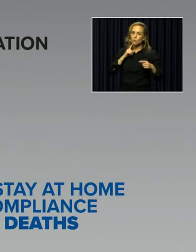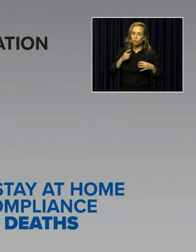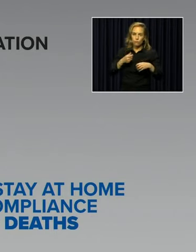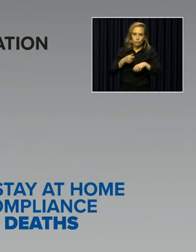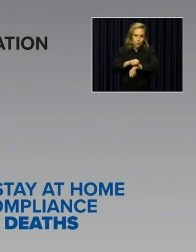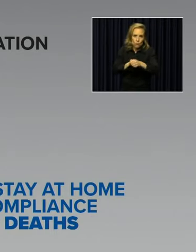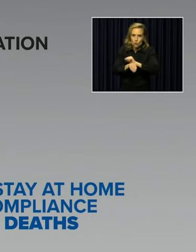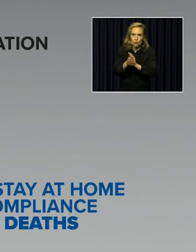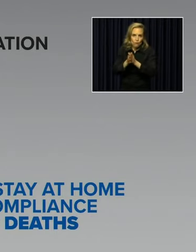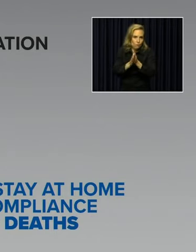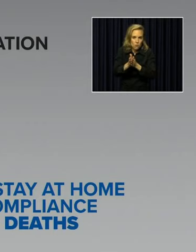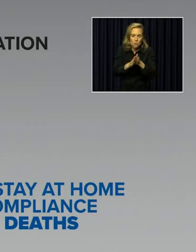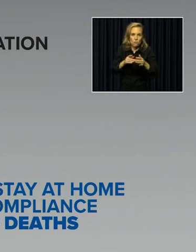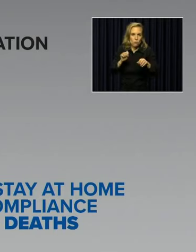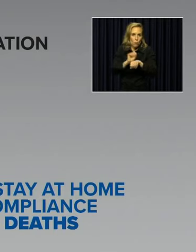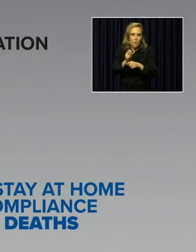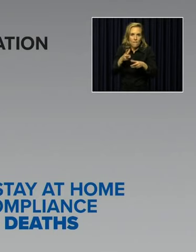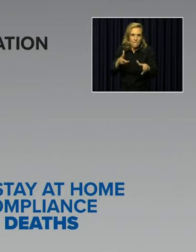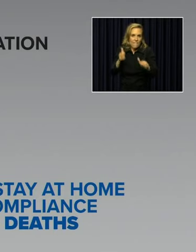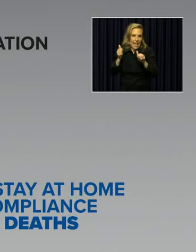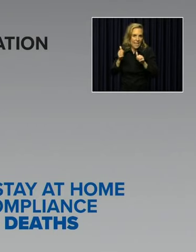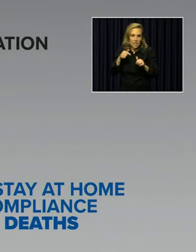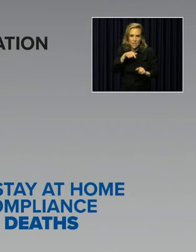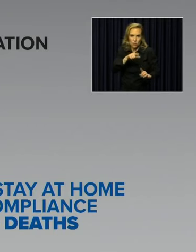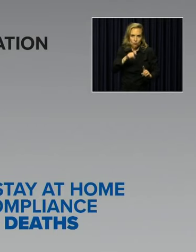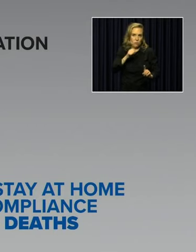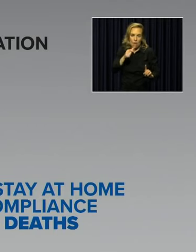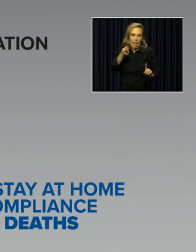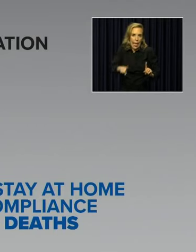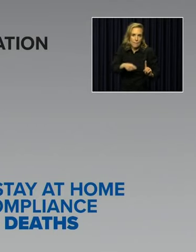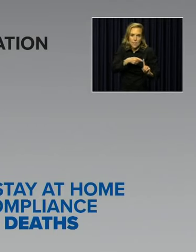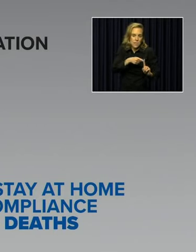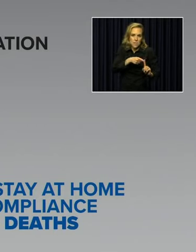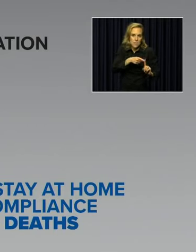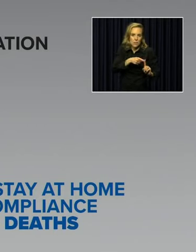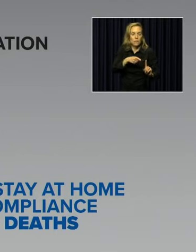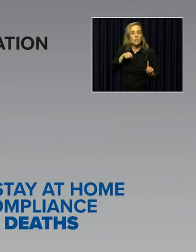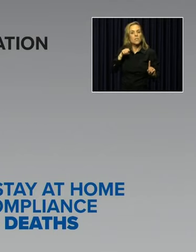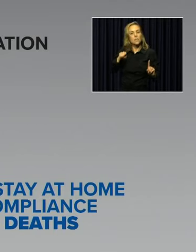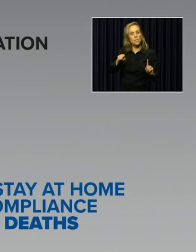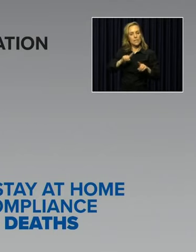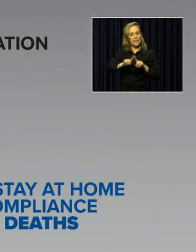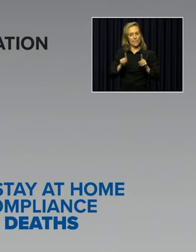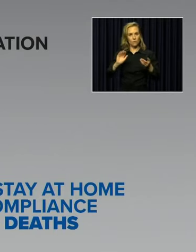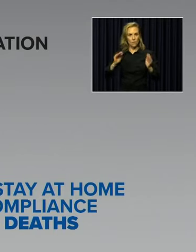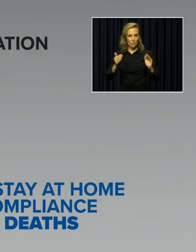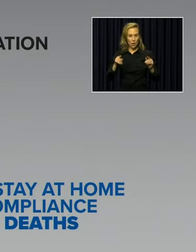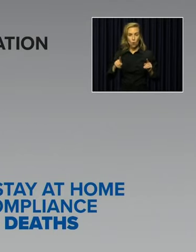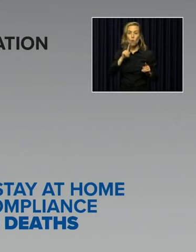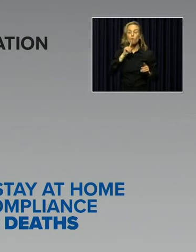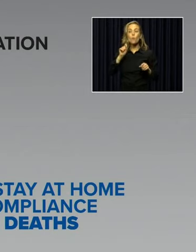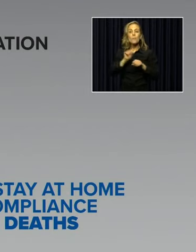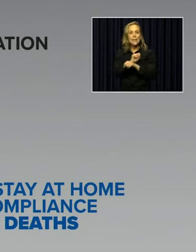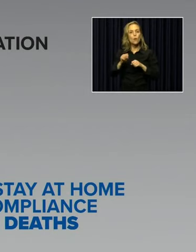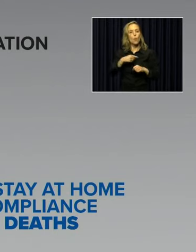FACING NOW. BUT IF WE COULD LOOK BACK FIVE YEARS FROM NOW AND SAY, WHILE IT